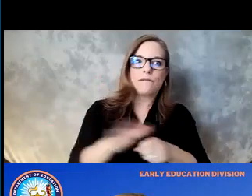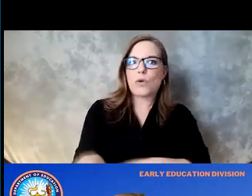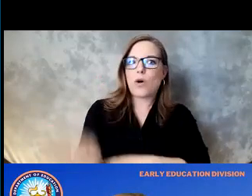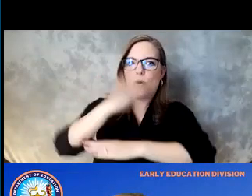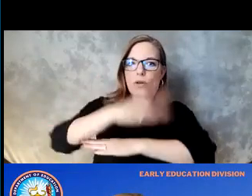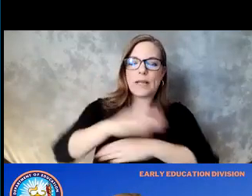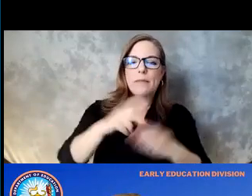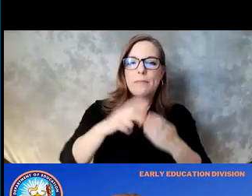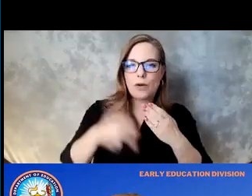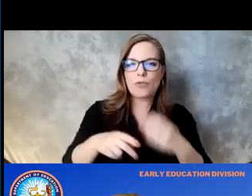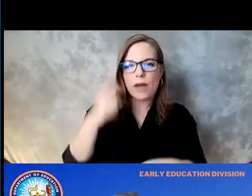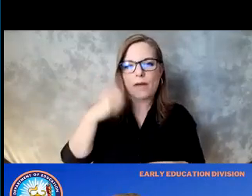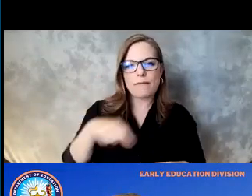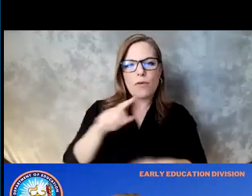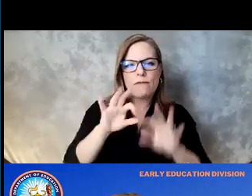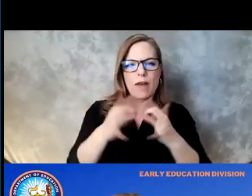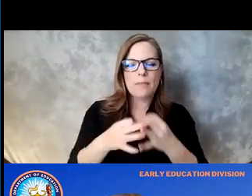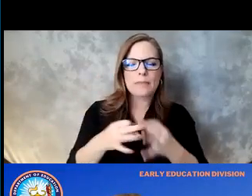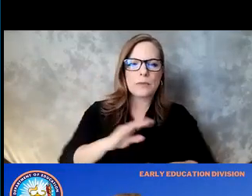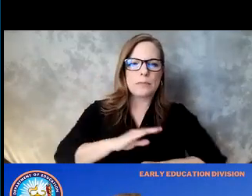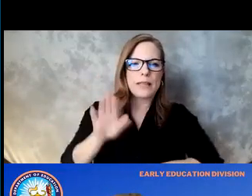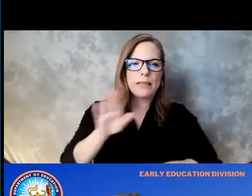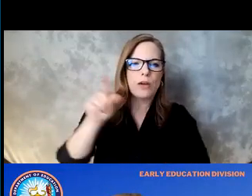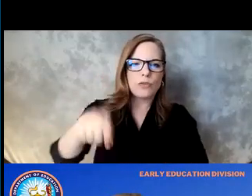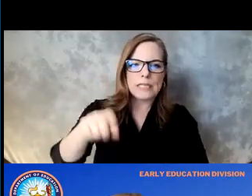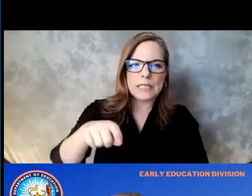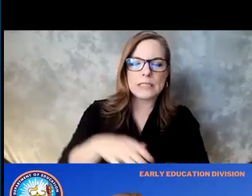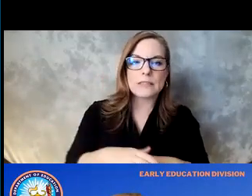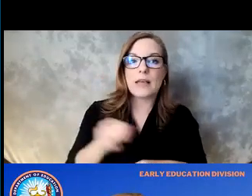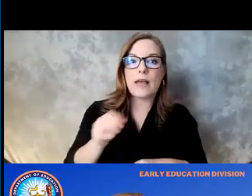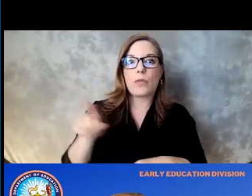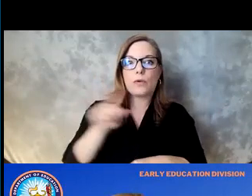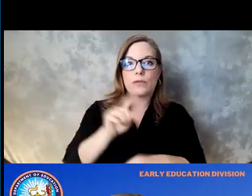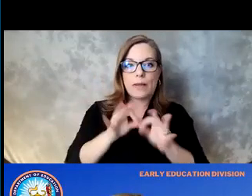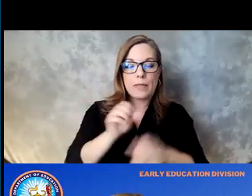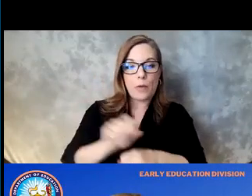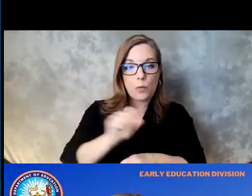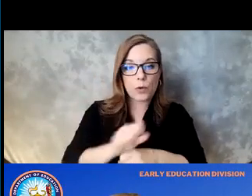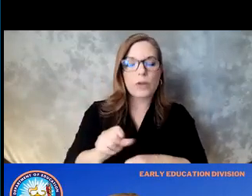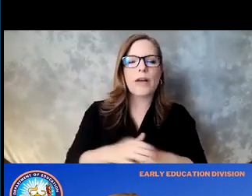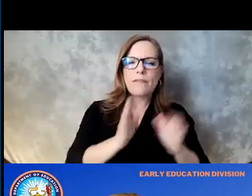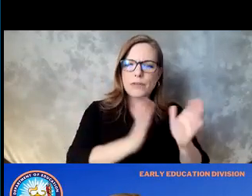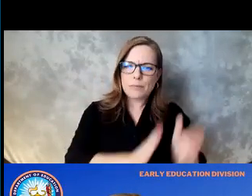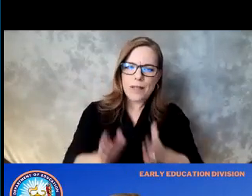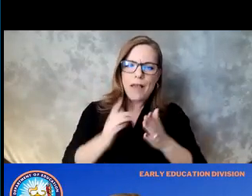families. So statute requires LEAs to plan for how all four-year-old children in their